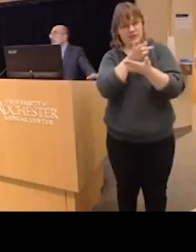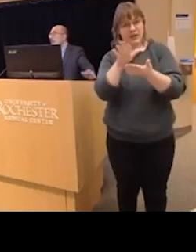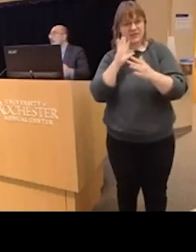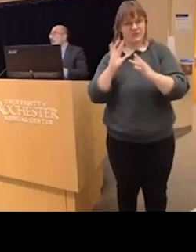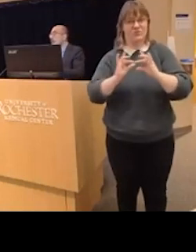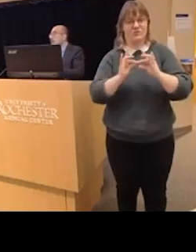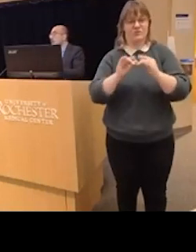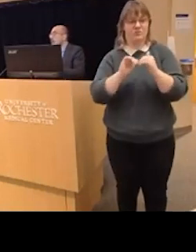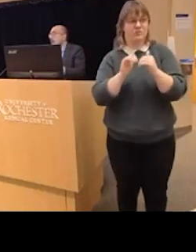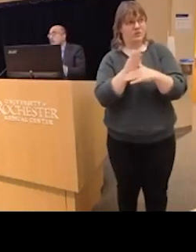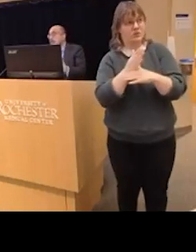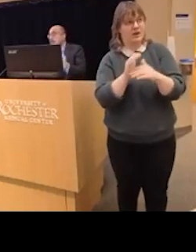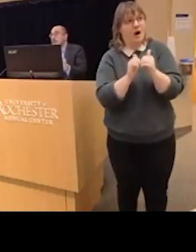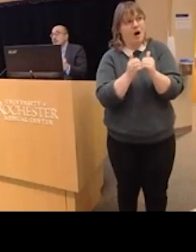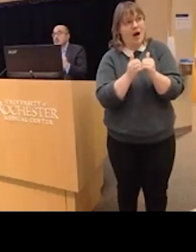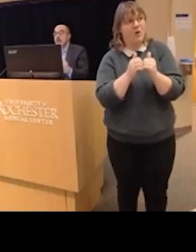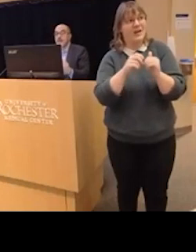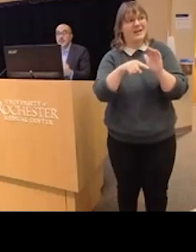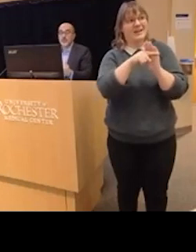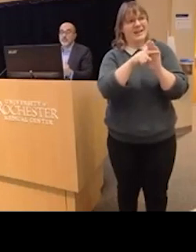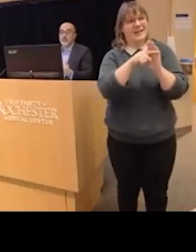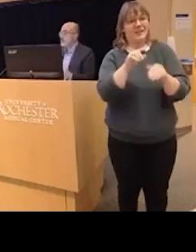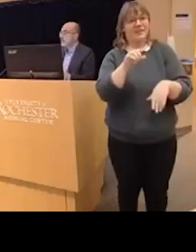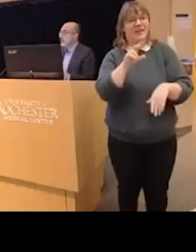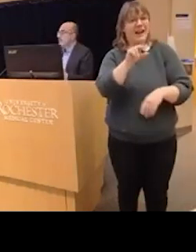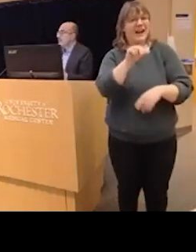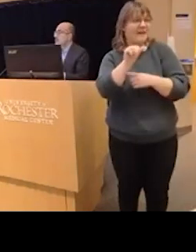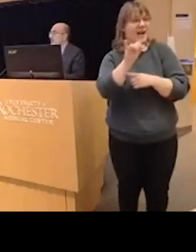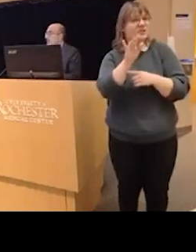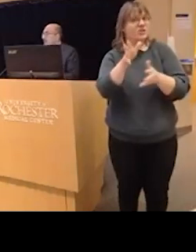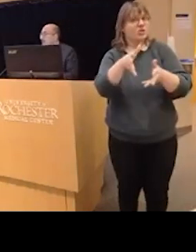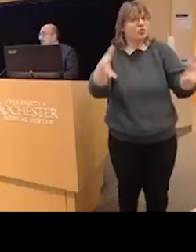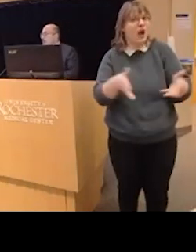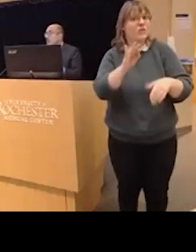between how does um negative affect Drive opioid misuse you know it's clearly that the patients